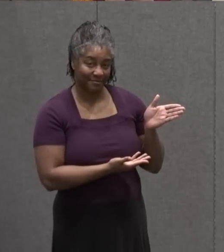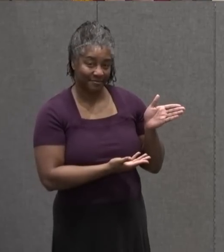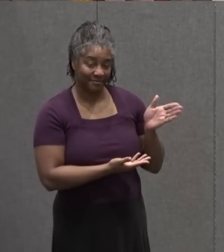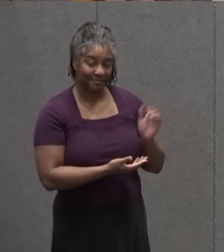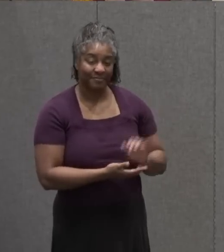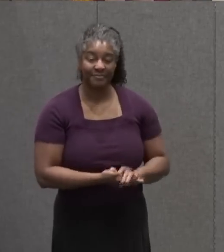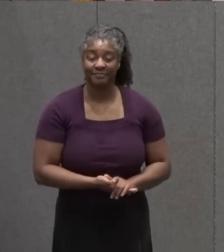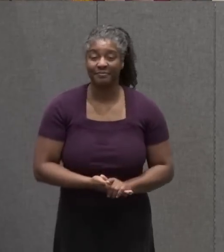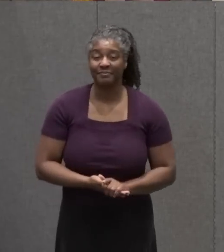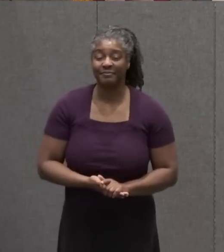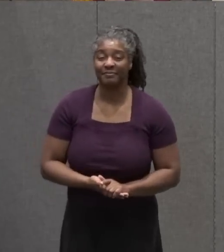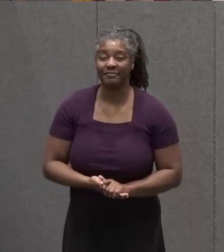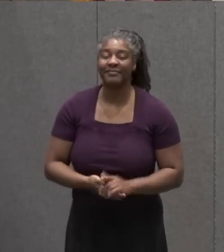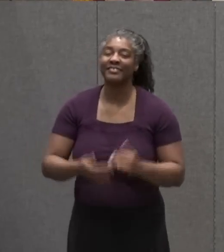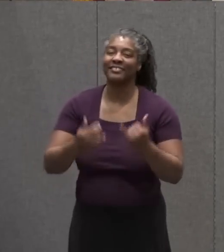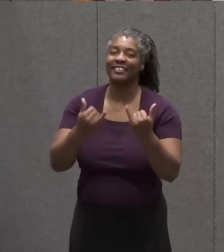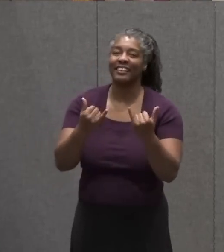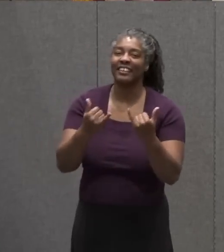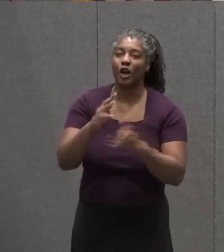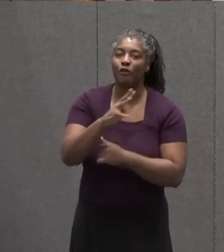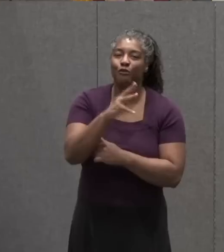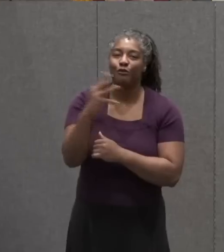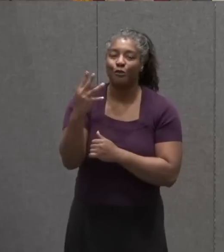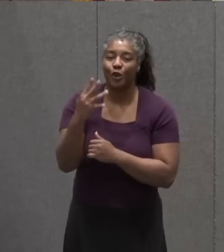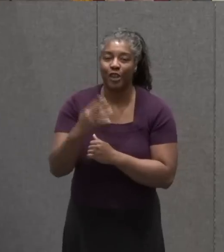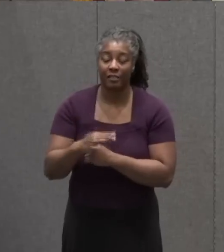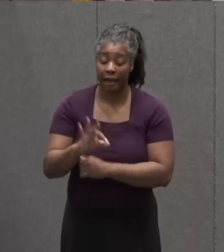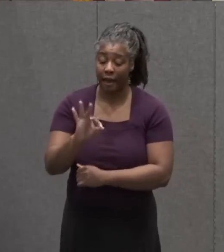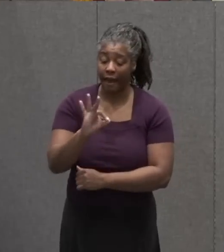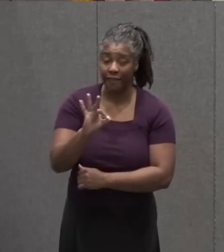Let's try our fourth letter f, fun, F